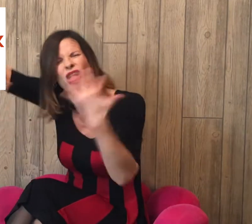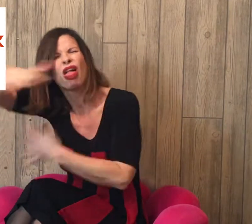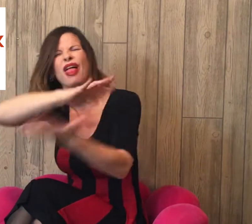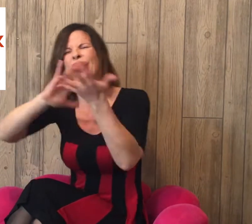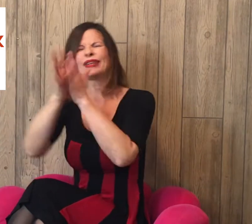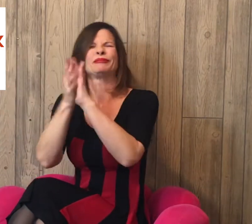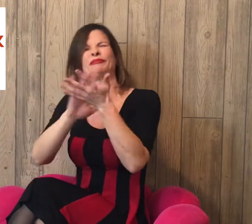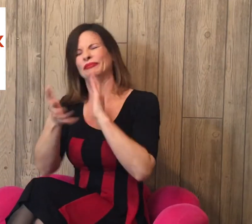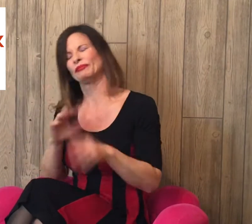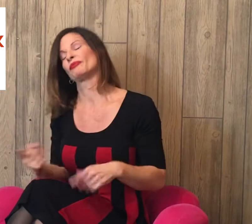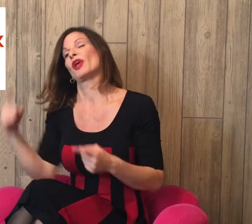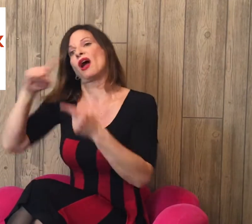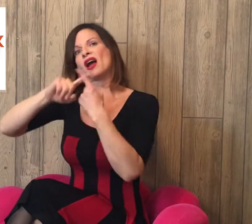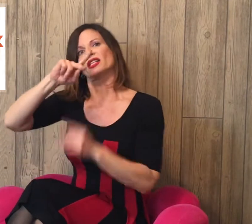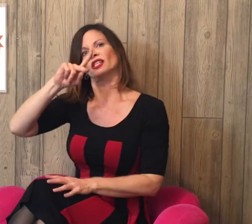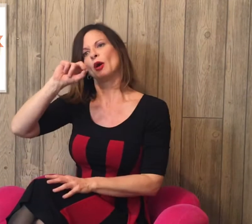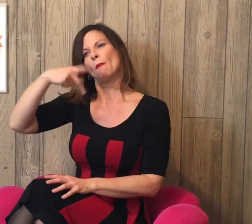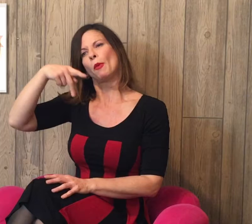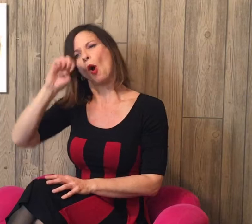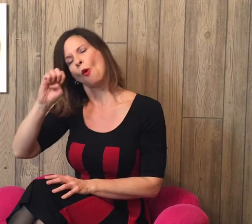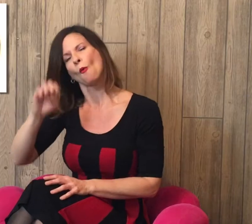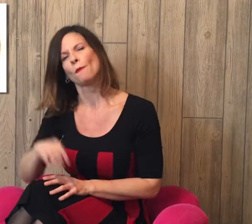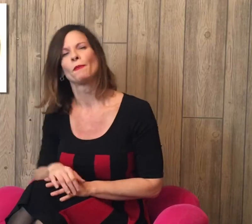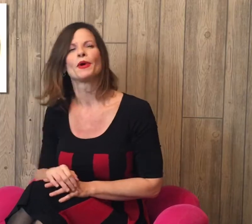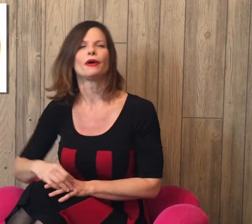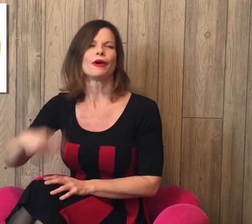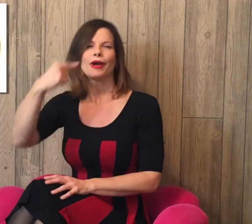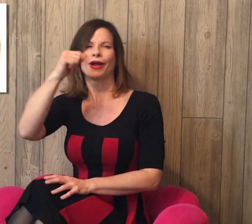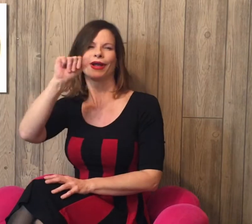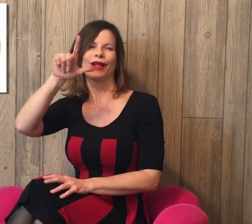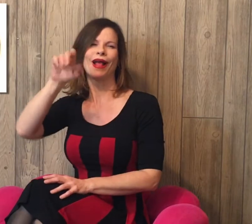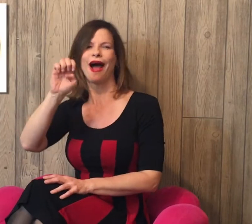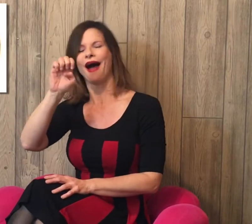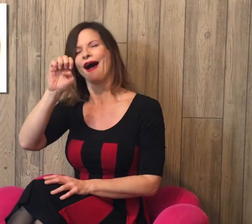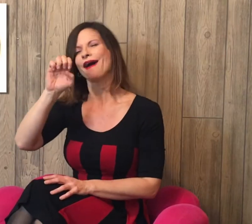It wasn't nice to know that women back then were considered property and were